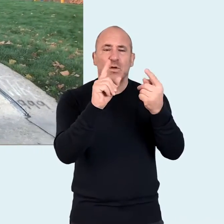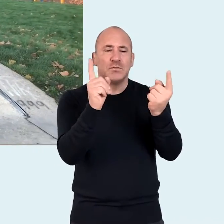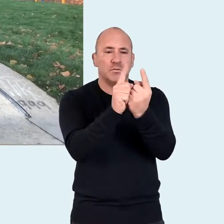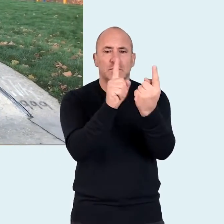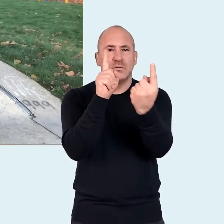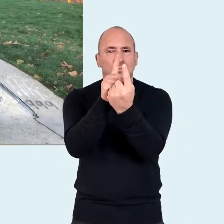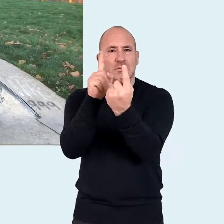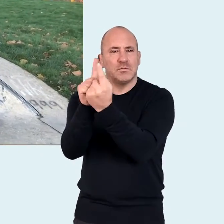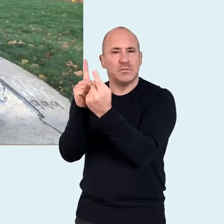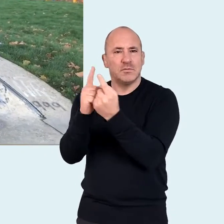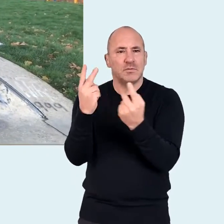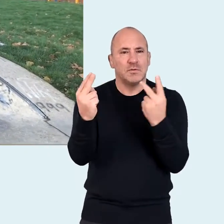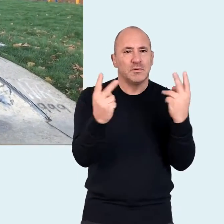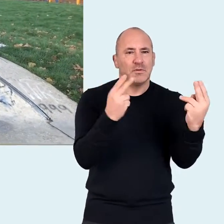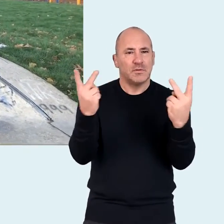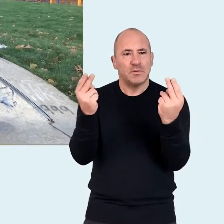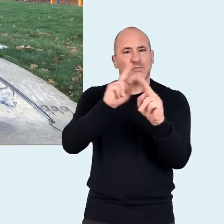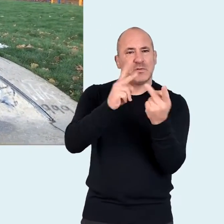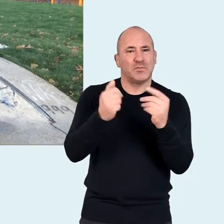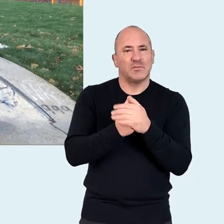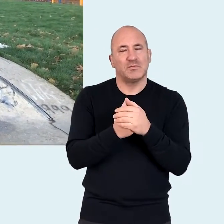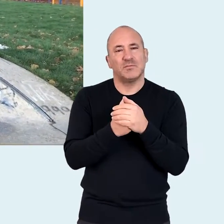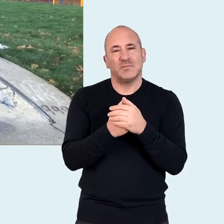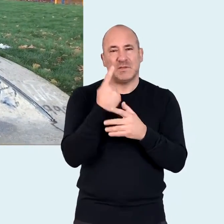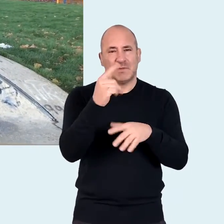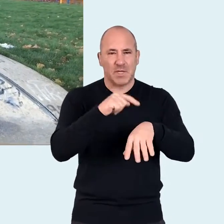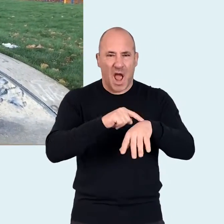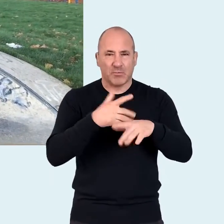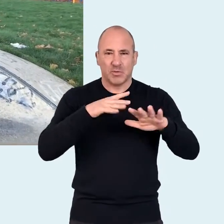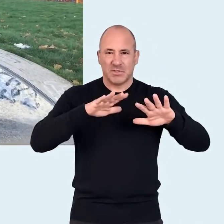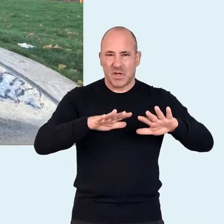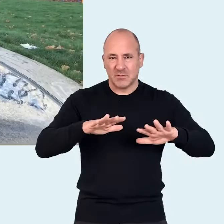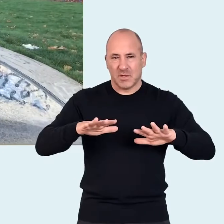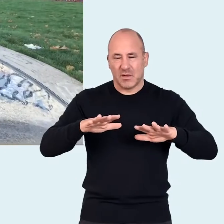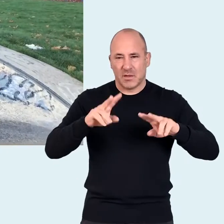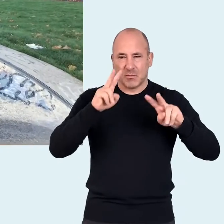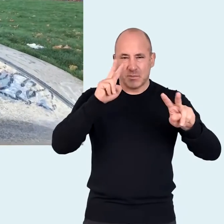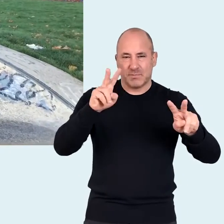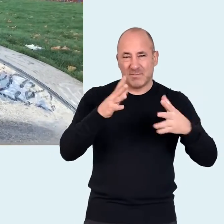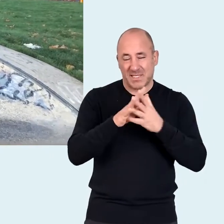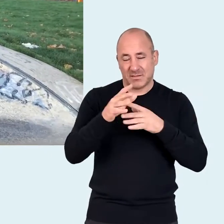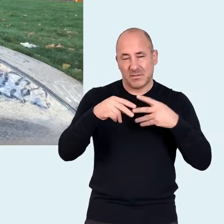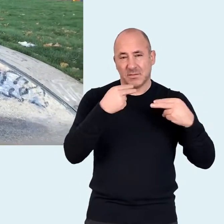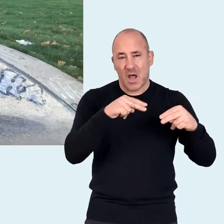with different partners. Give yourself the time to settle, and watch the dance unfold.